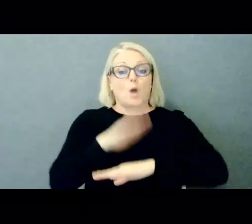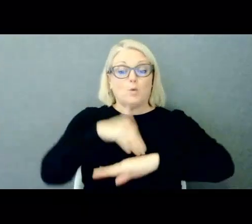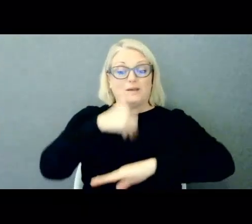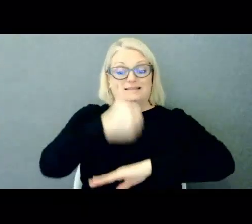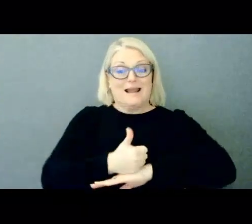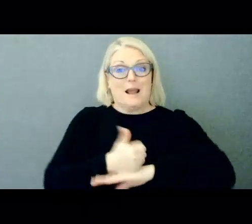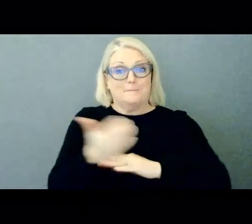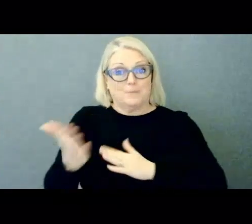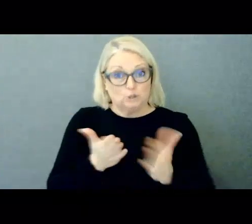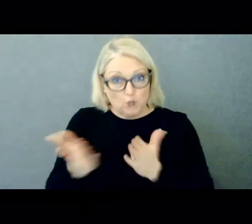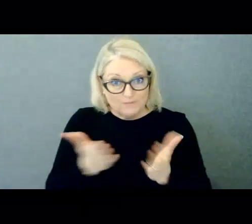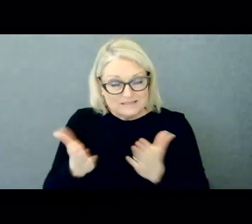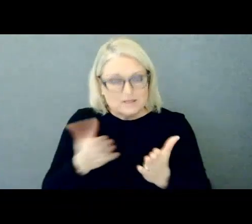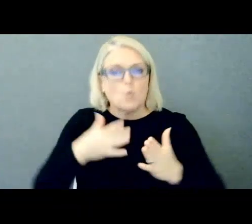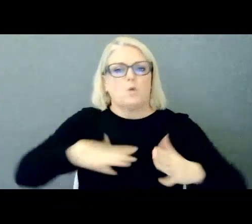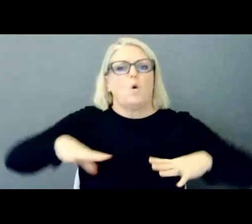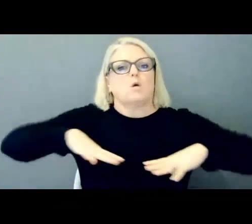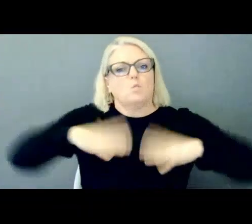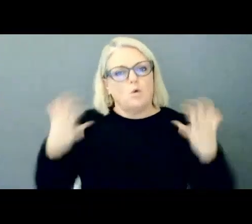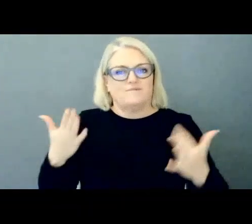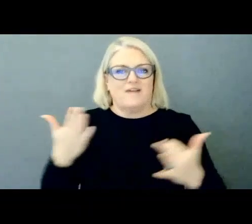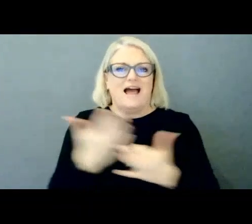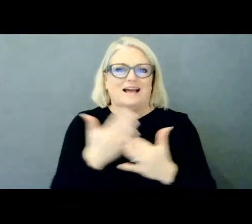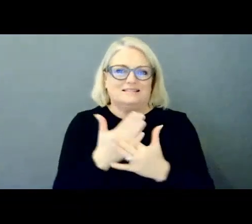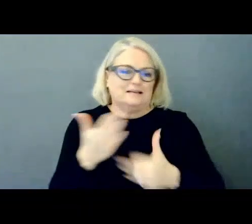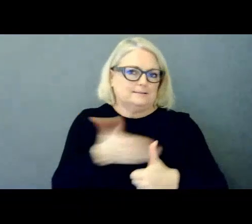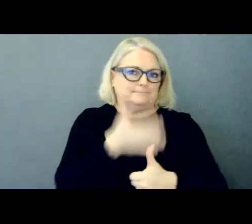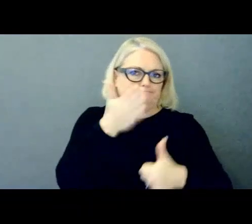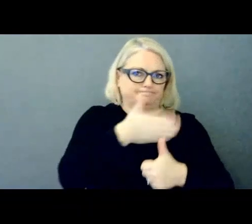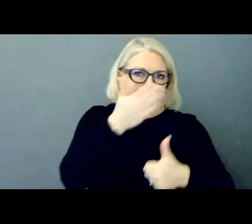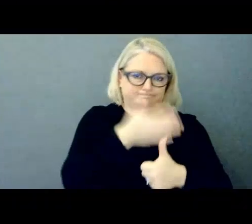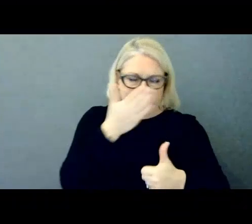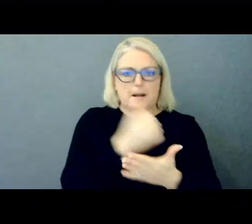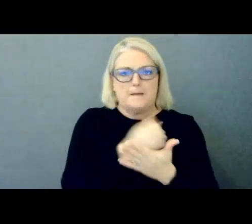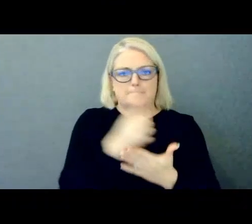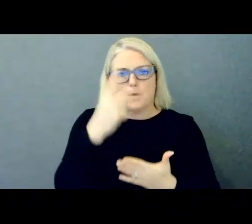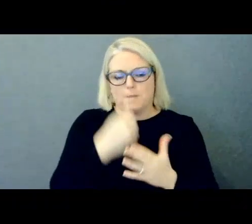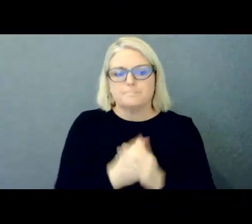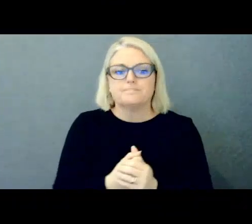of the needs of the people that we're serving first? Thank you so much.